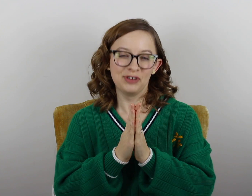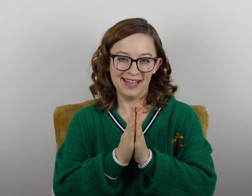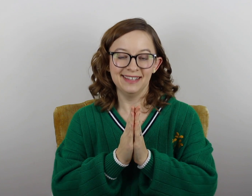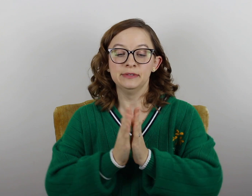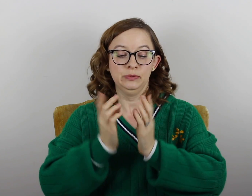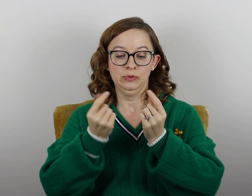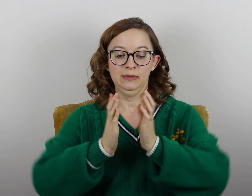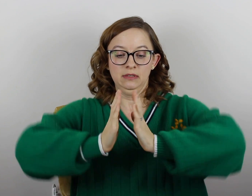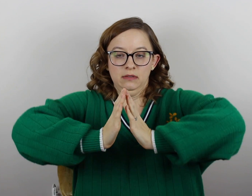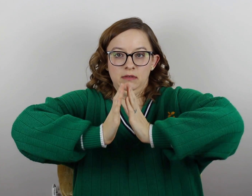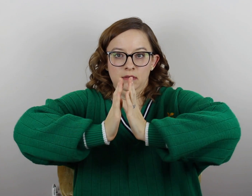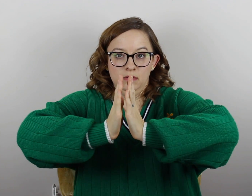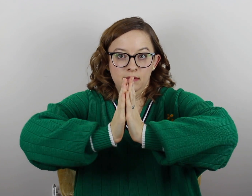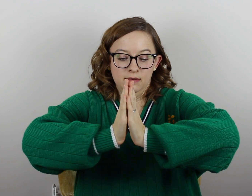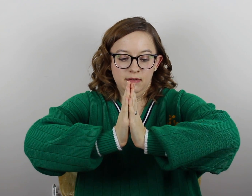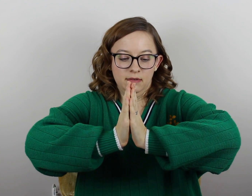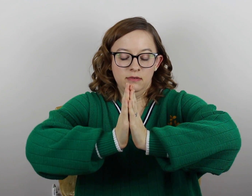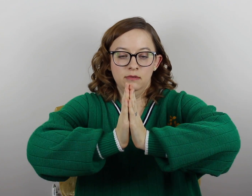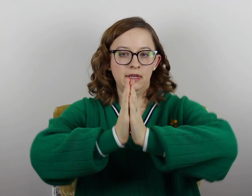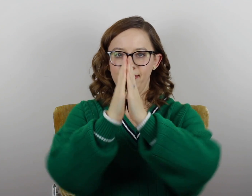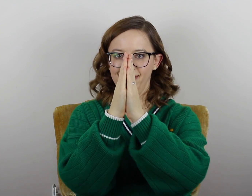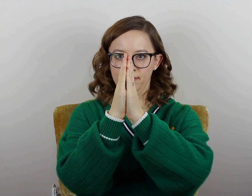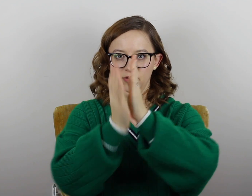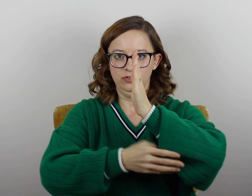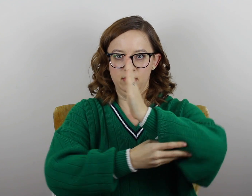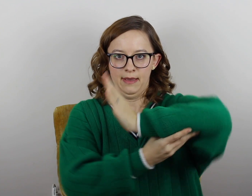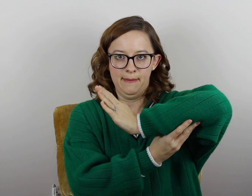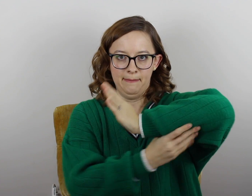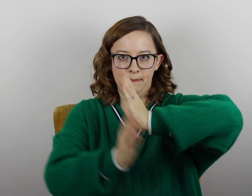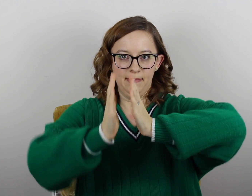The second is called the "prayer" exercise. So, you're gonna put your hands in a prayer position.